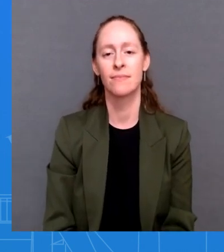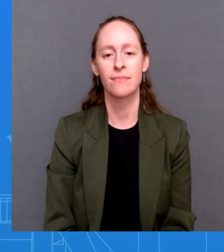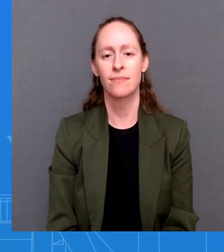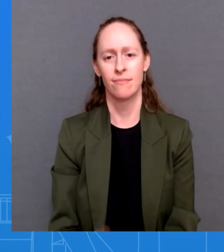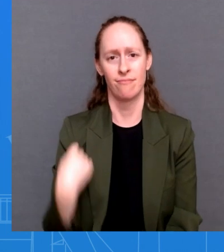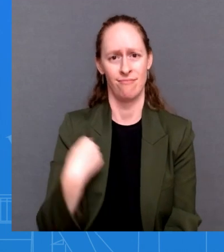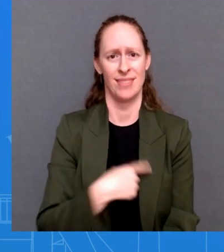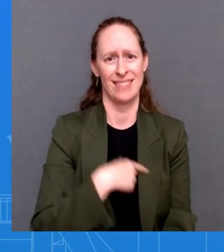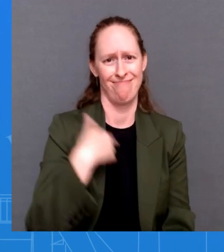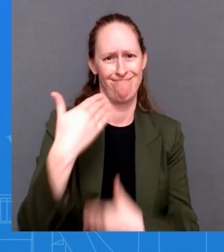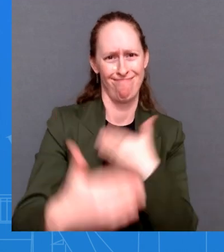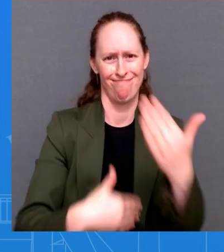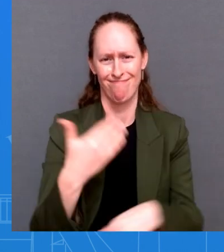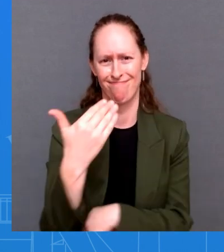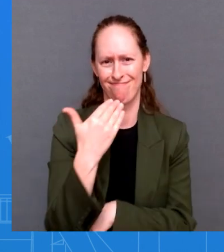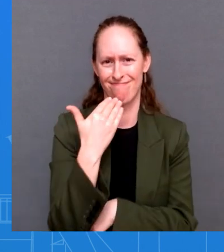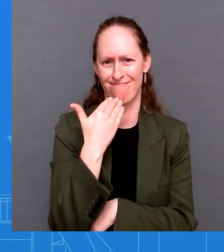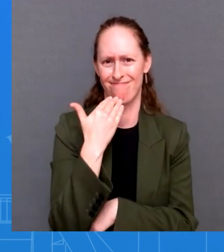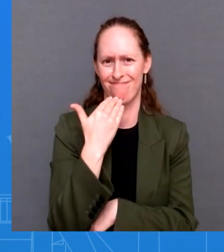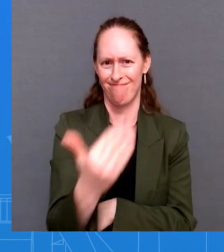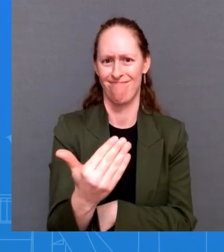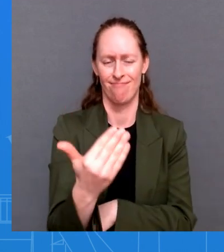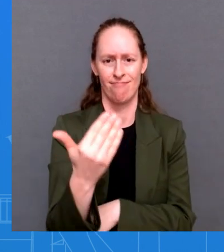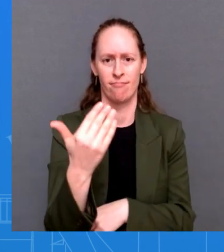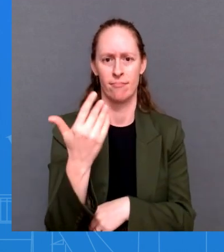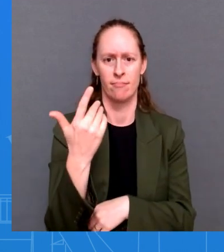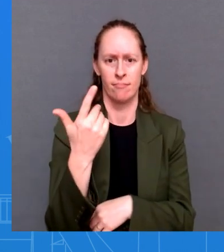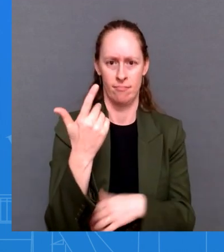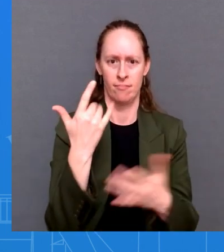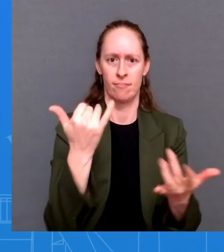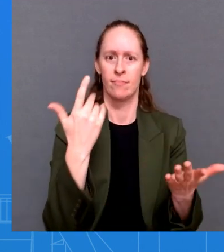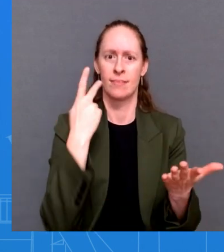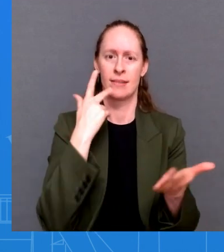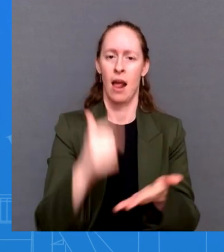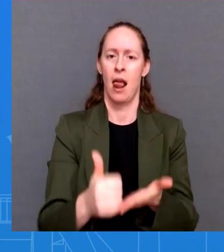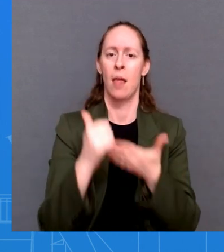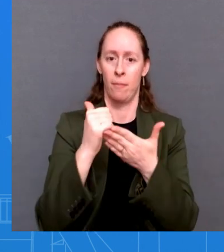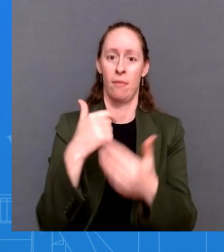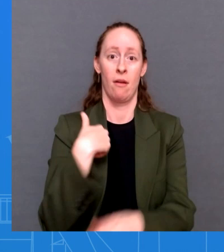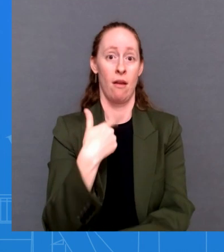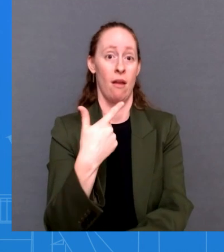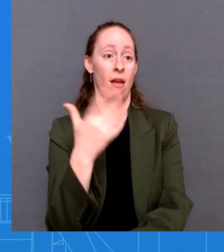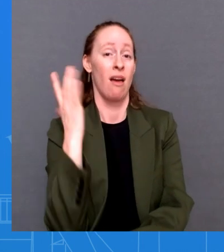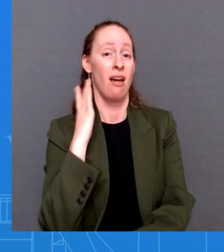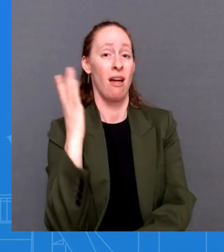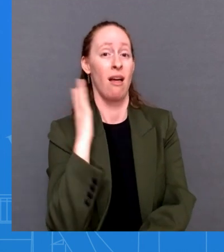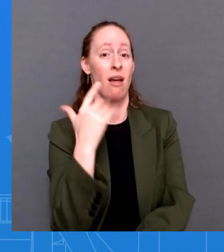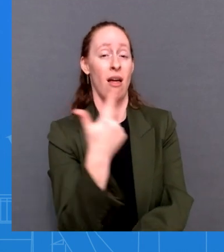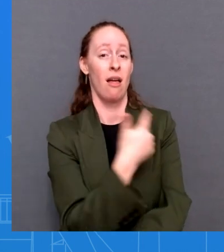As of today, 75 percent of jurisdictions are already applying intradermal administration of vaccine,